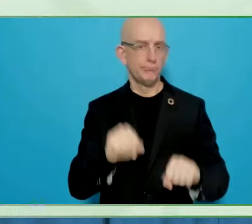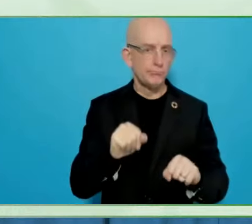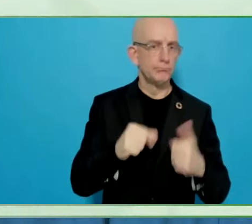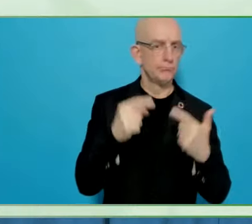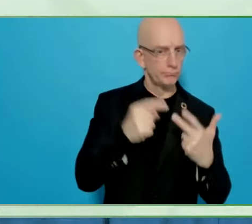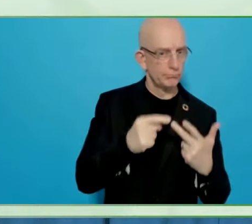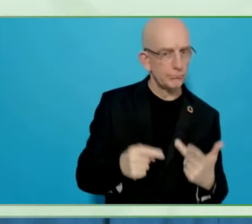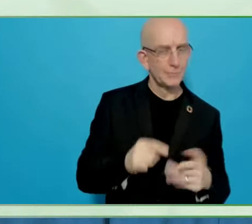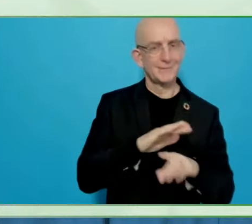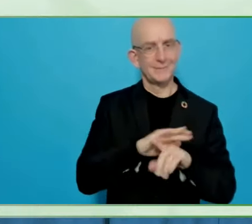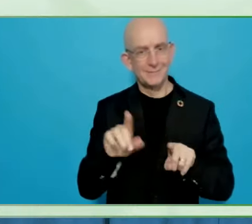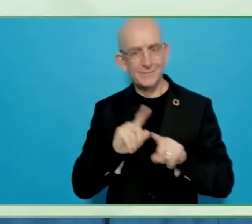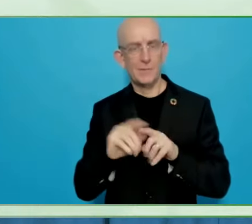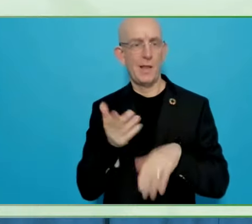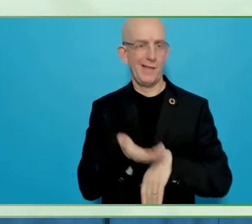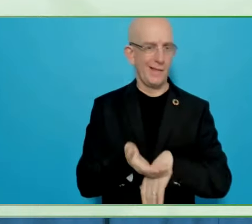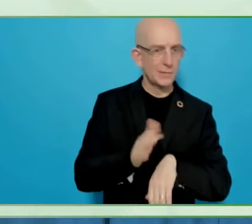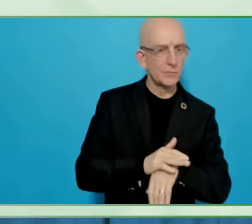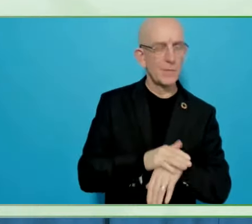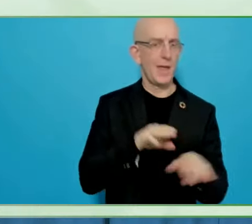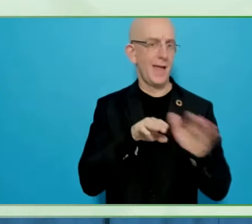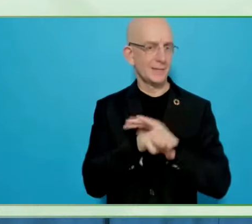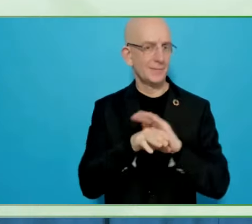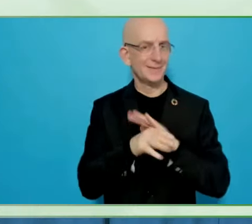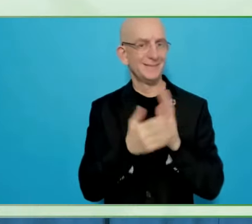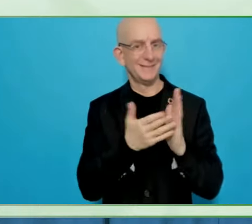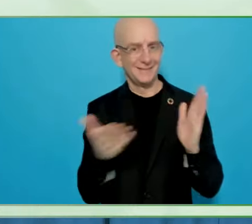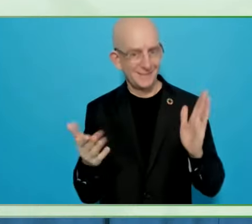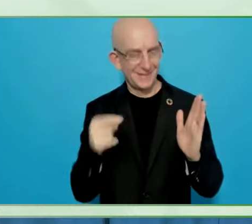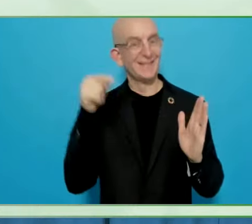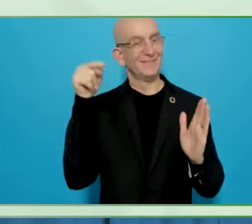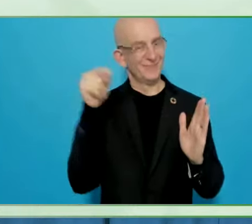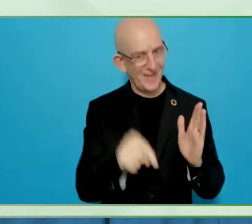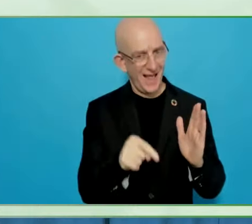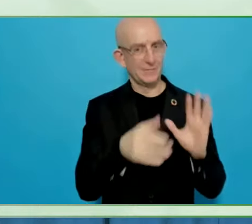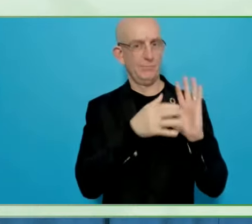stakeholders, these people are going to be working different sites,